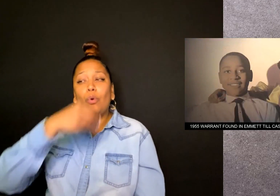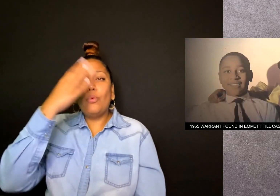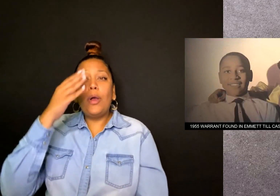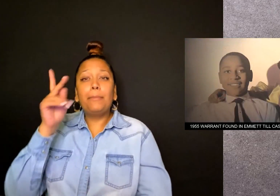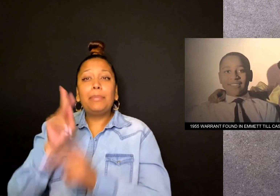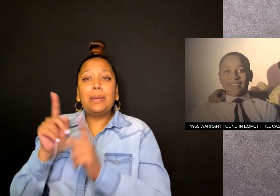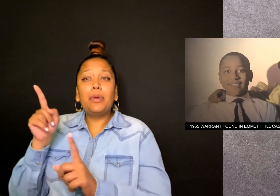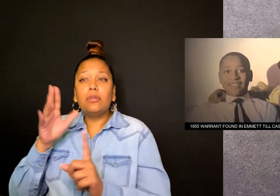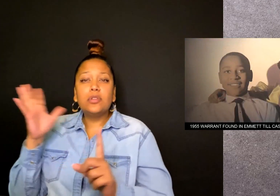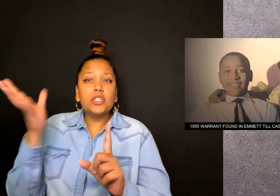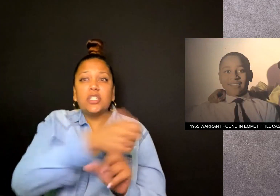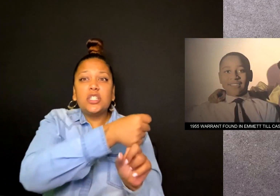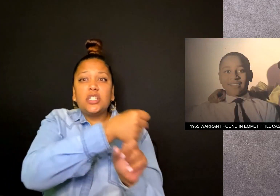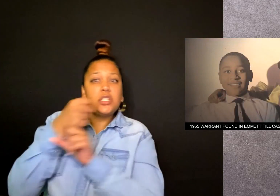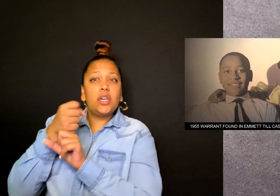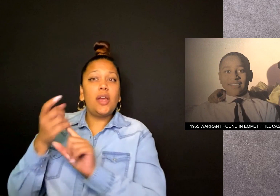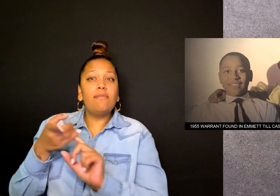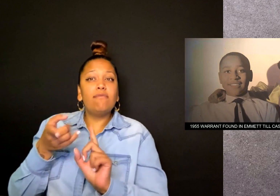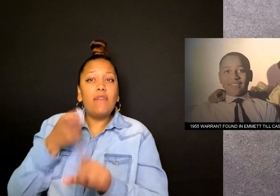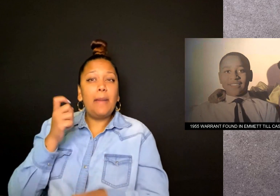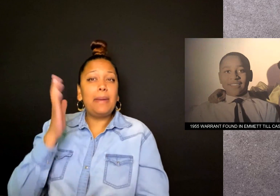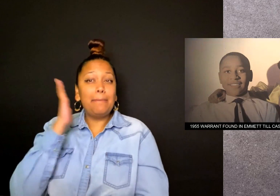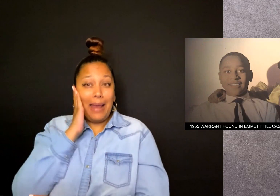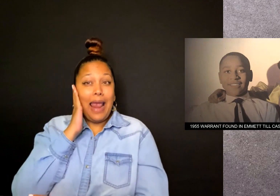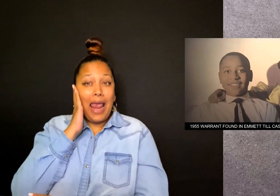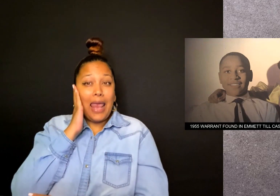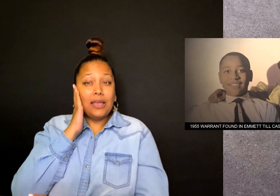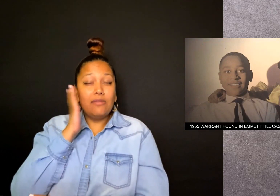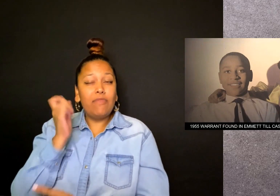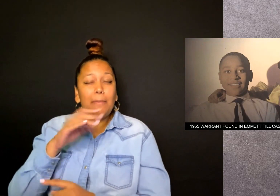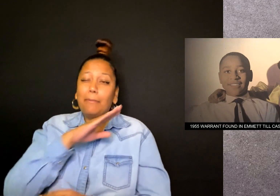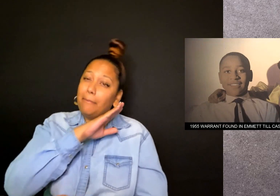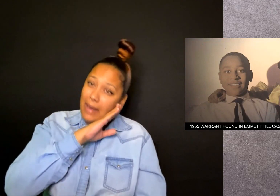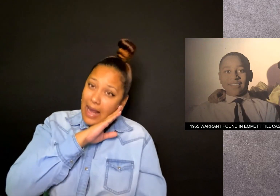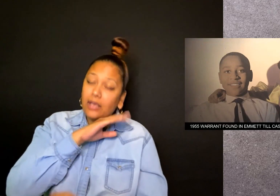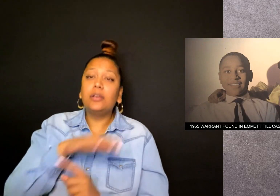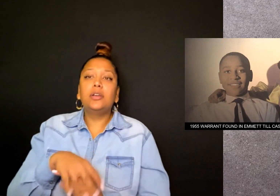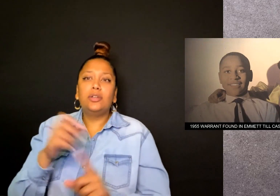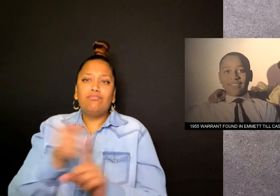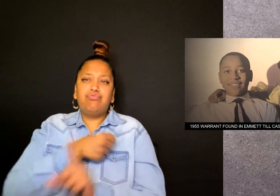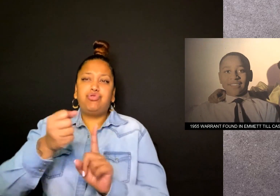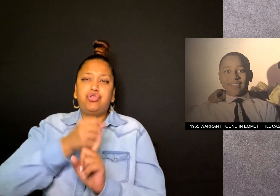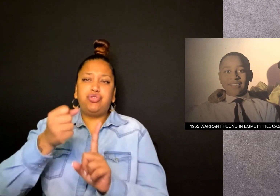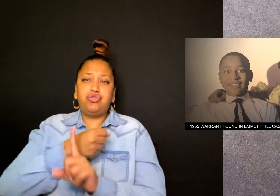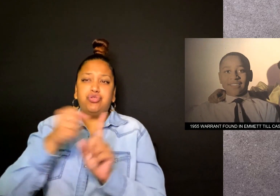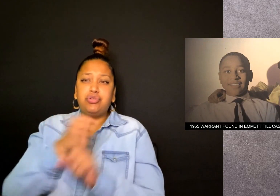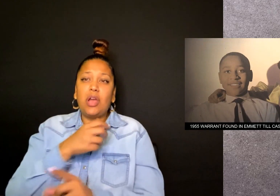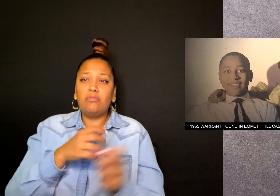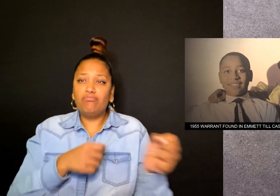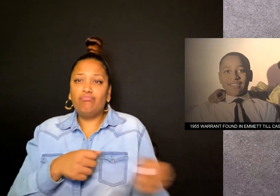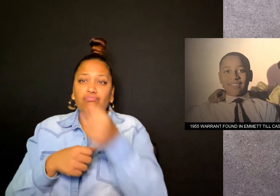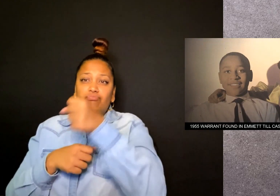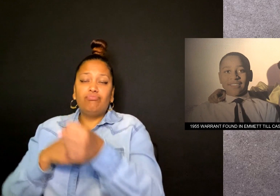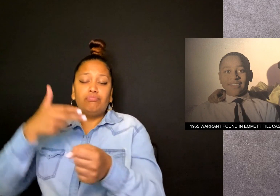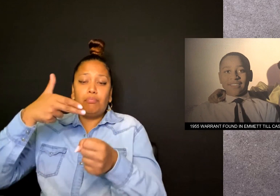in 1955 a 14-year-old black boy named Emmett Till was kidnapped from his bed beaten